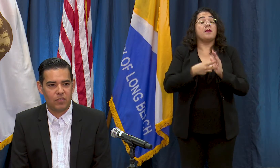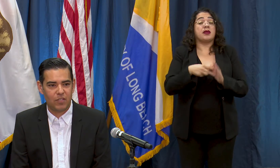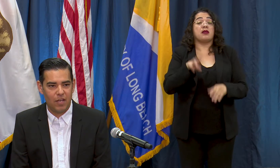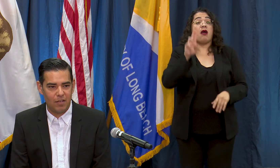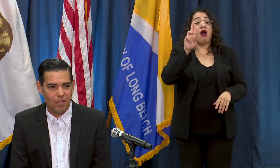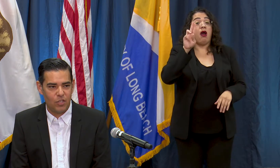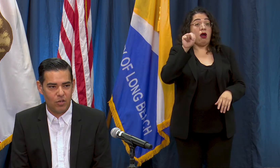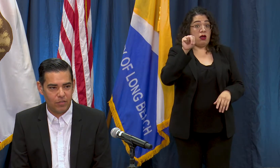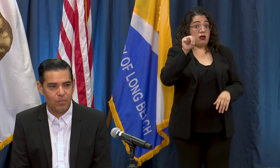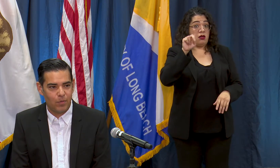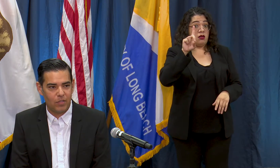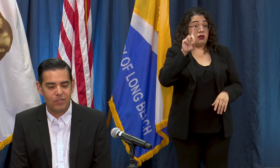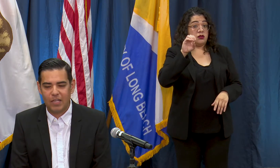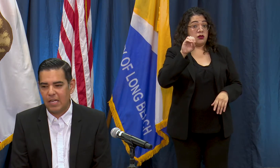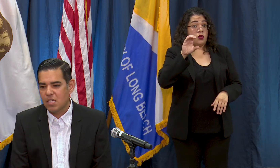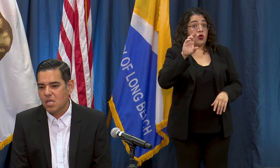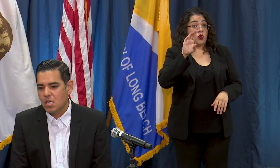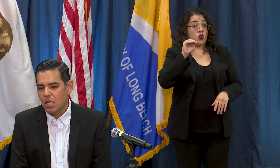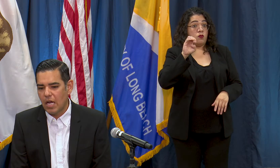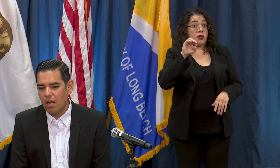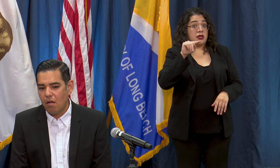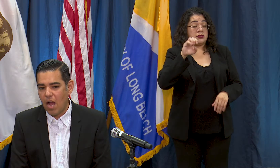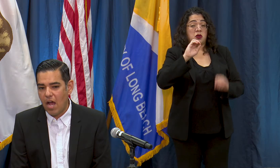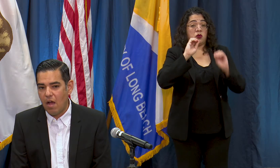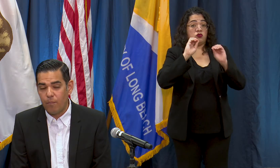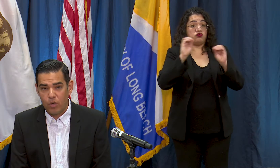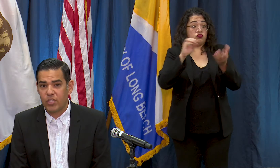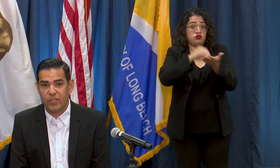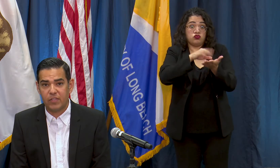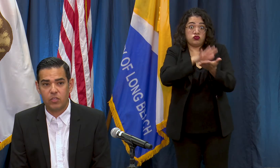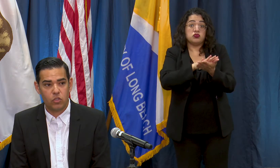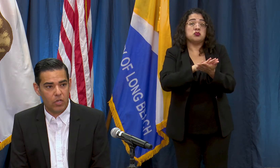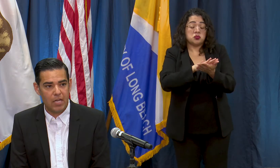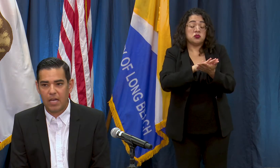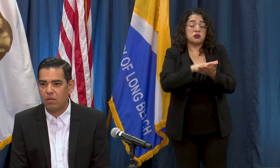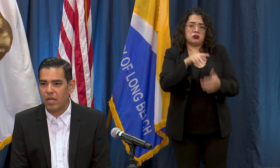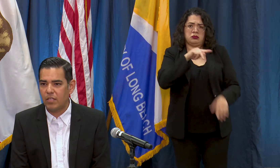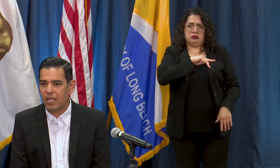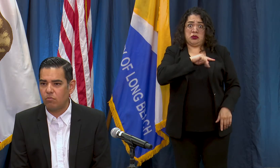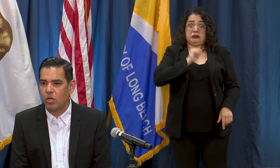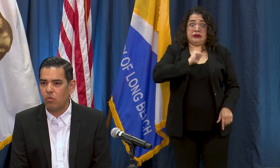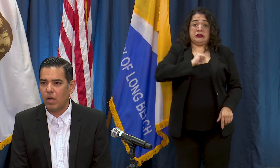personally I think they should. I don't I